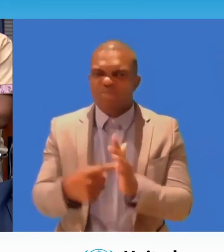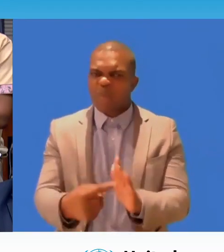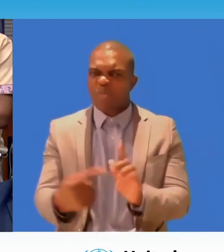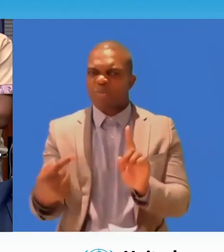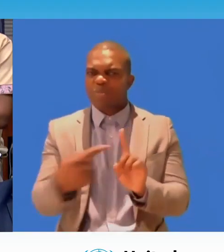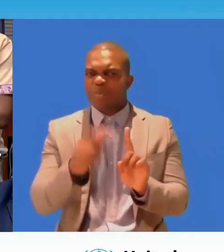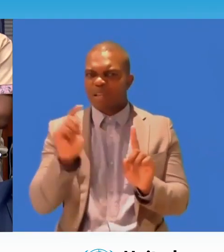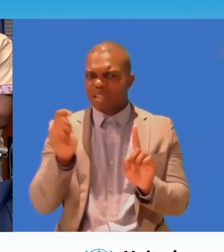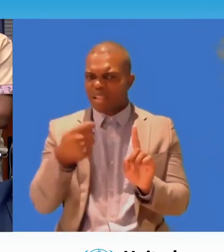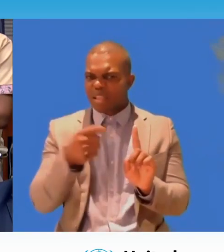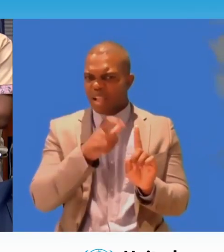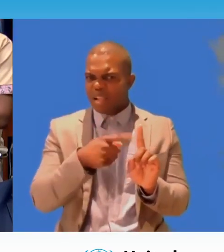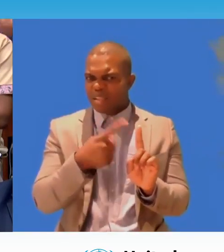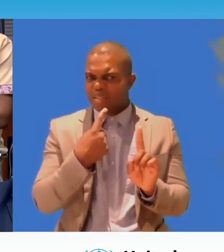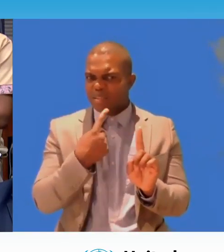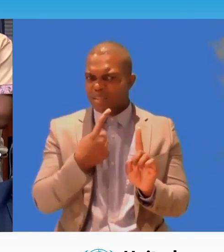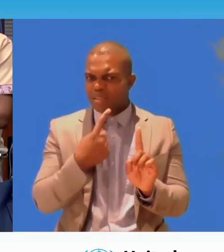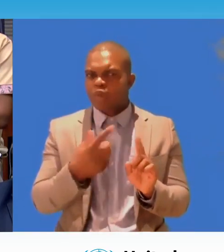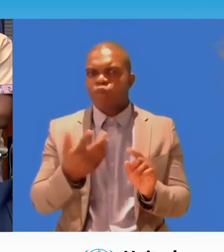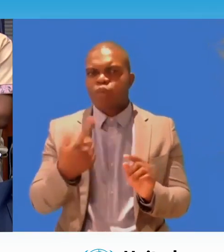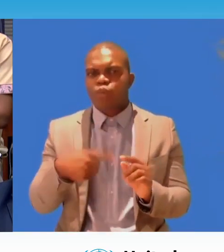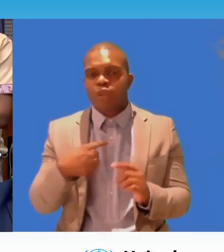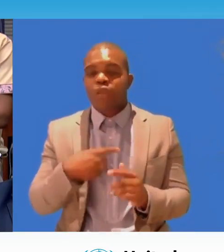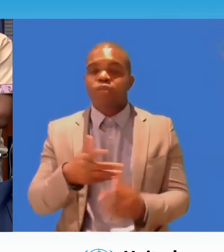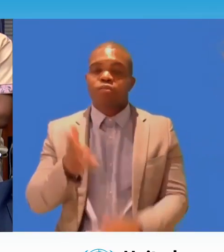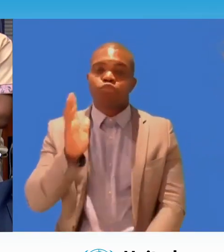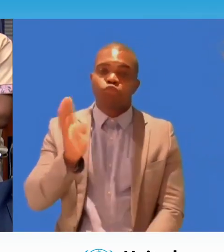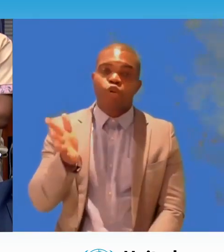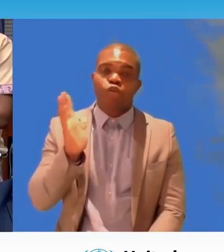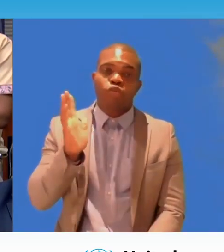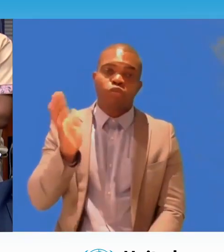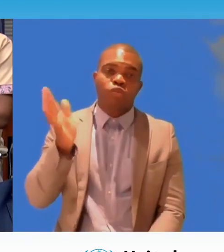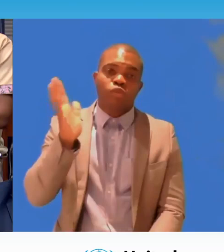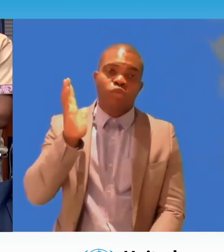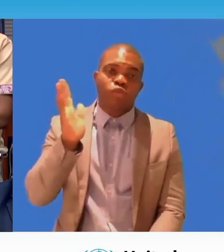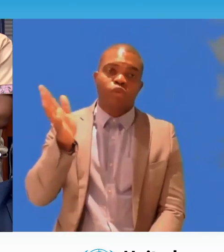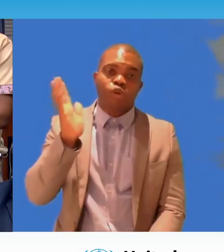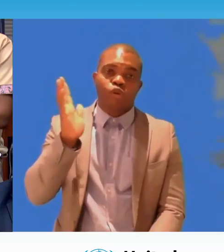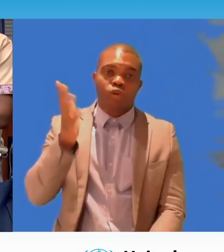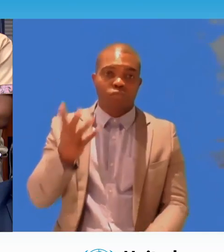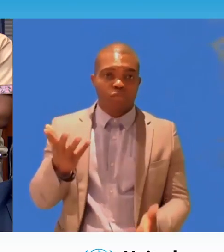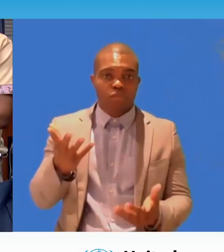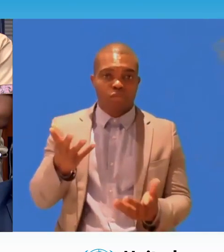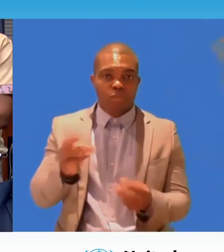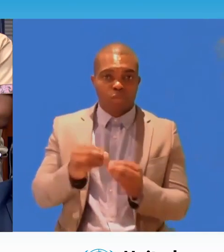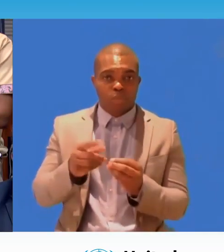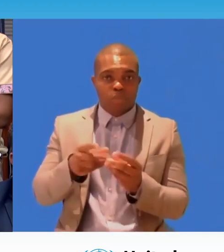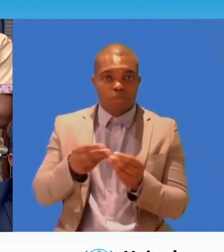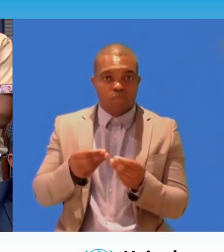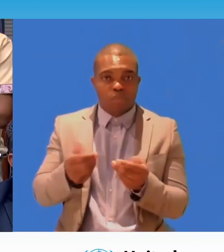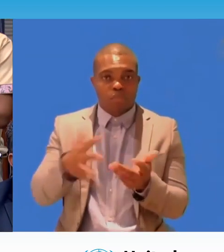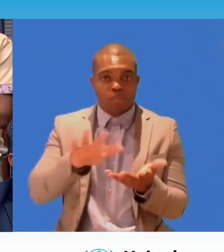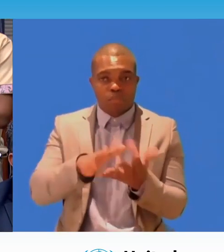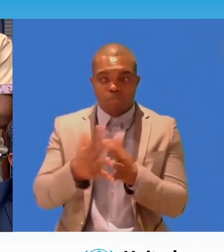coming up with so that this exclusion of people with disabilities can be done away with the the